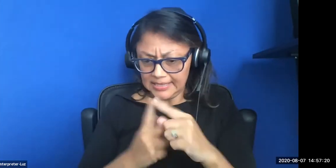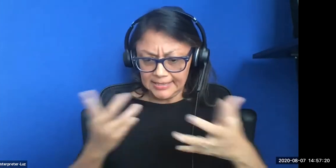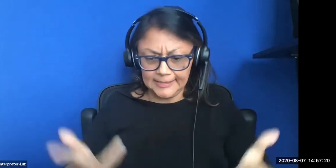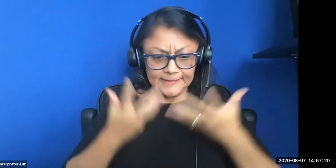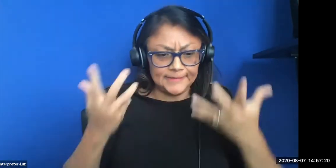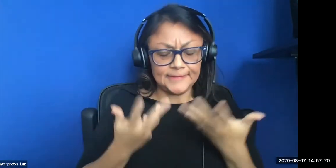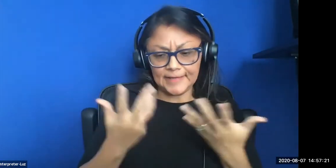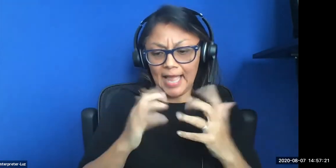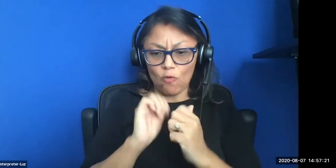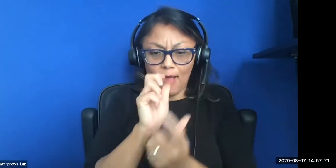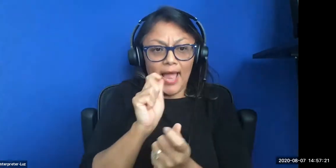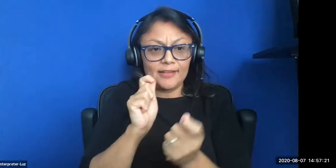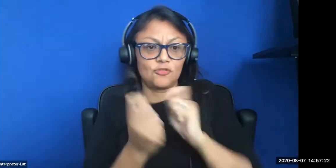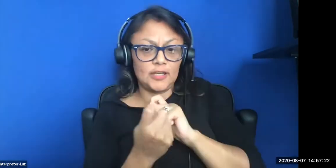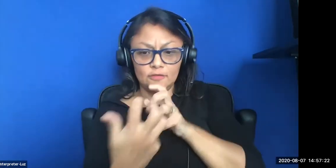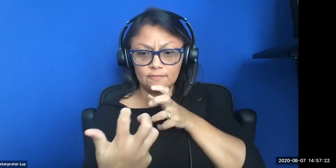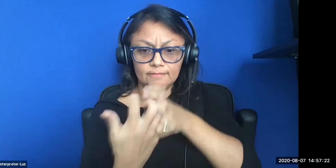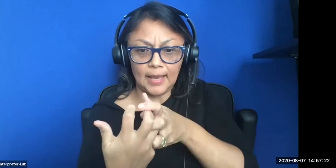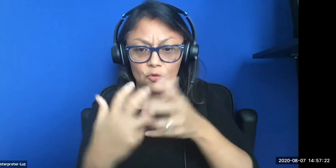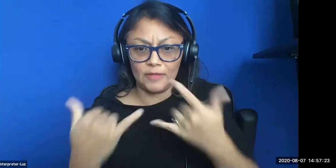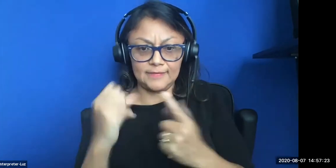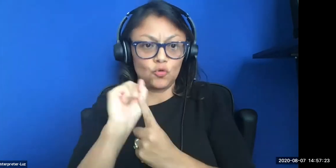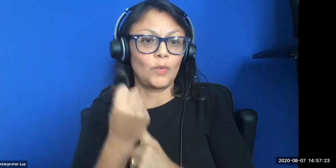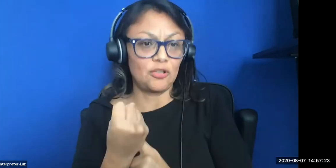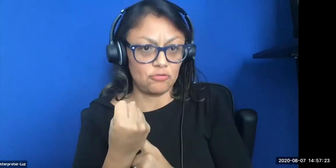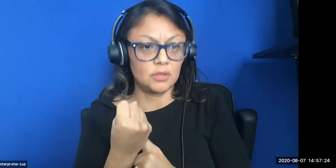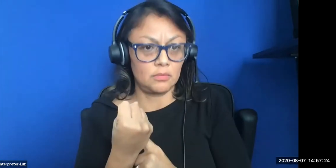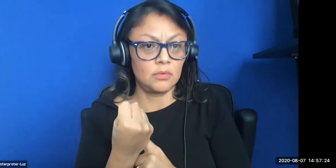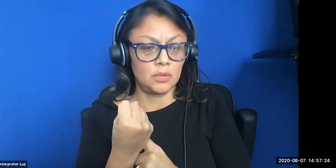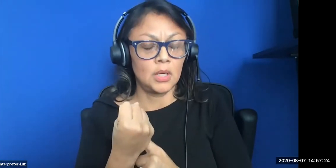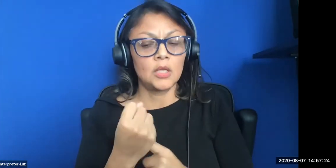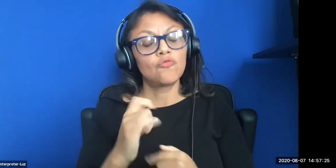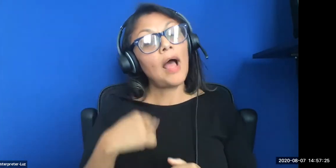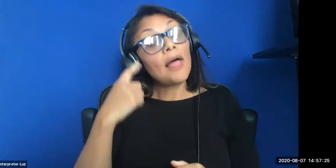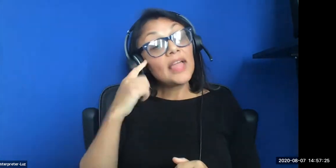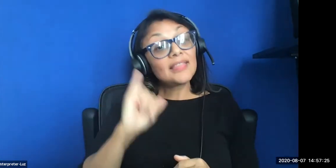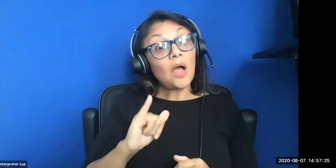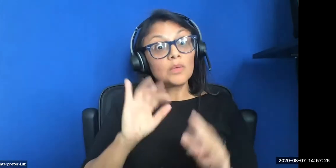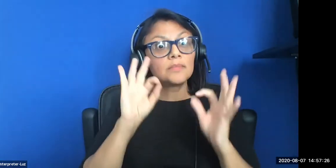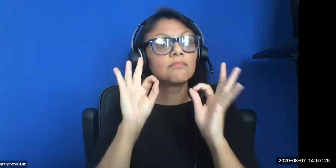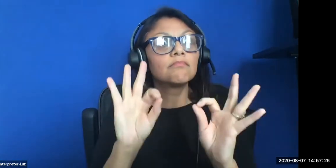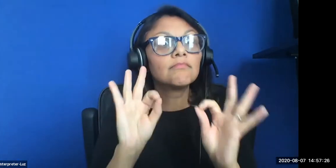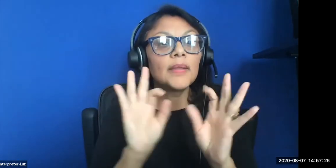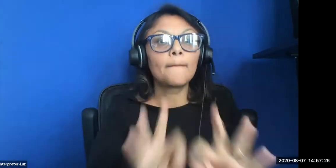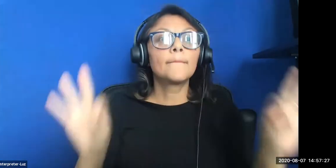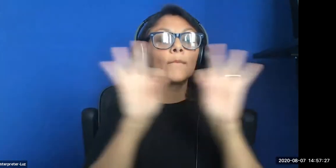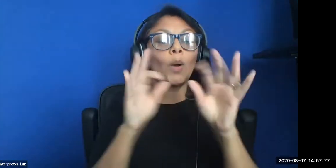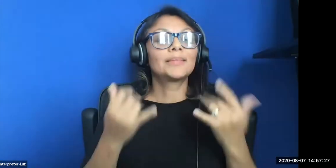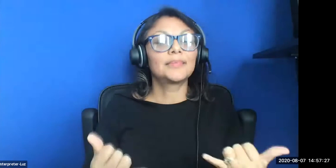Channelle Charest: Adapting to what's happening right now. And so I felt like that was really relevant because I think education on on the whole